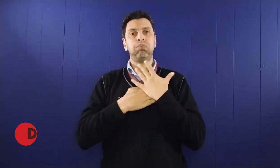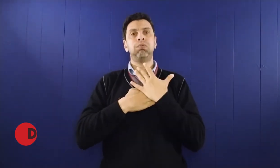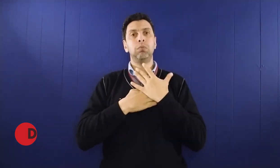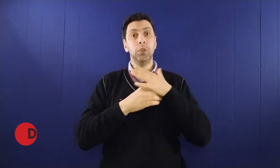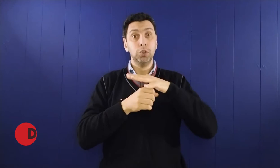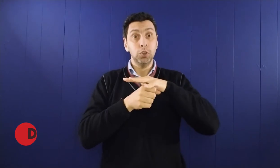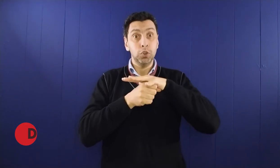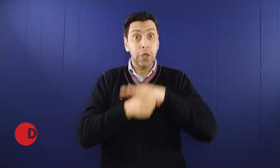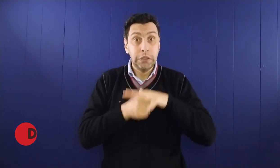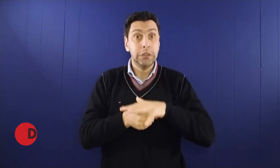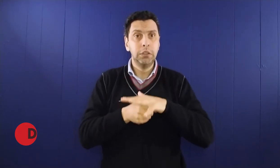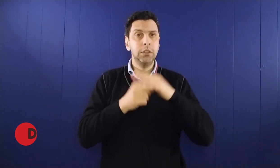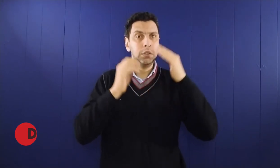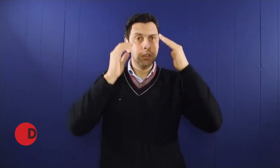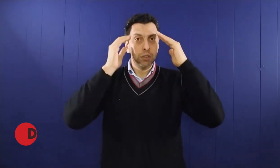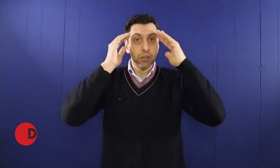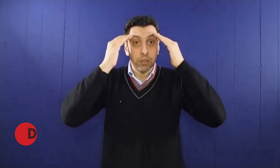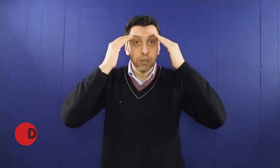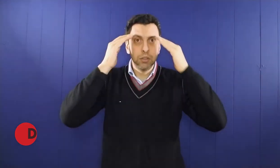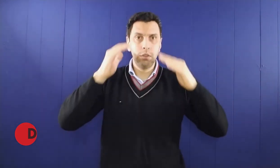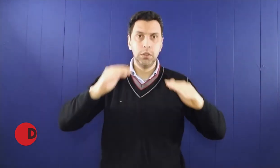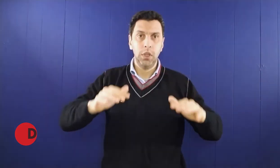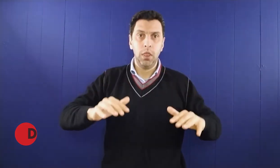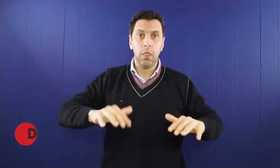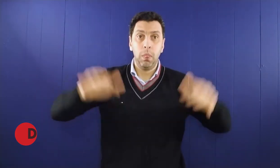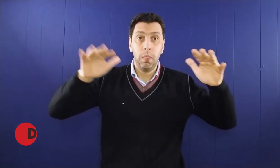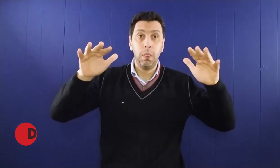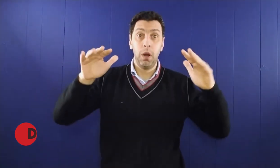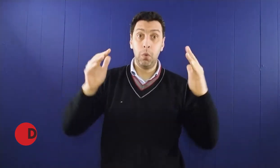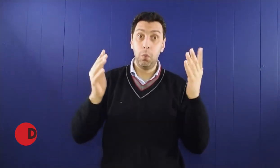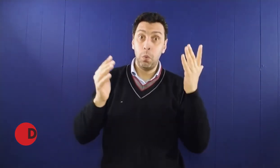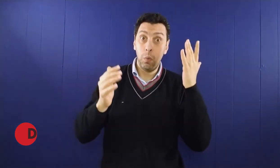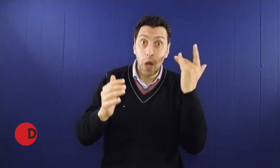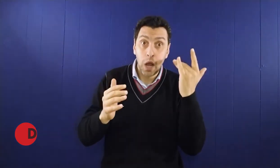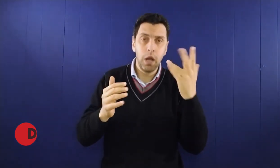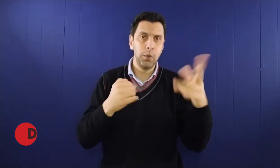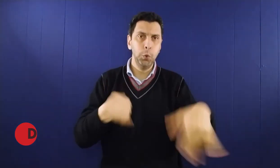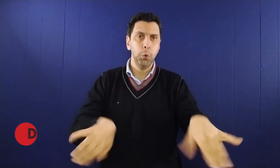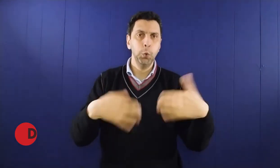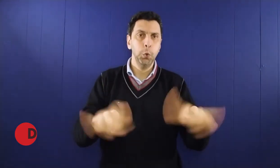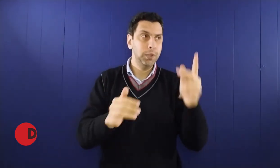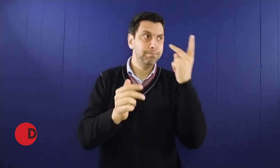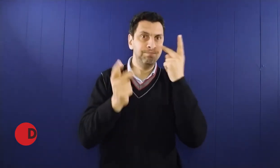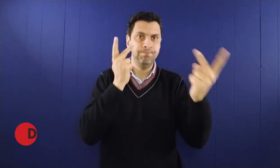it is stressful and worrying for the Deaf person and raises anxiety